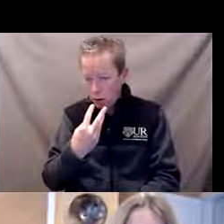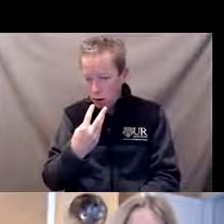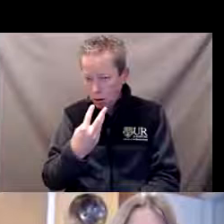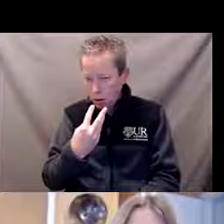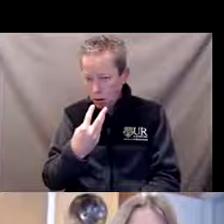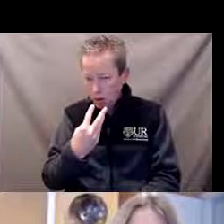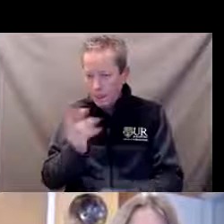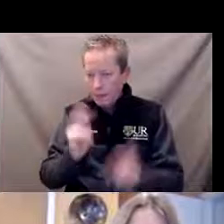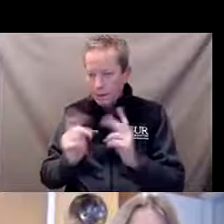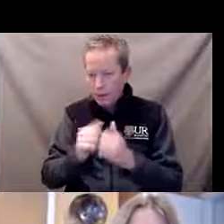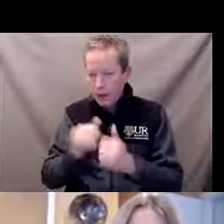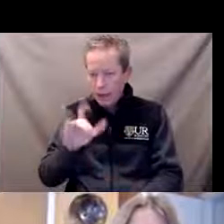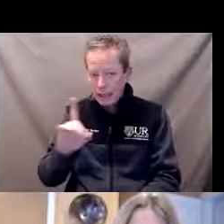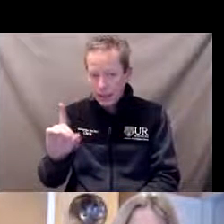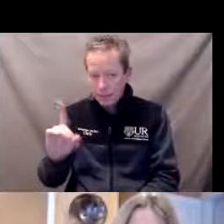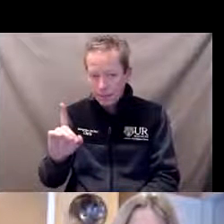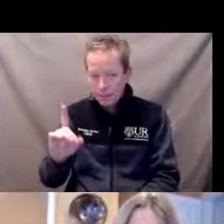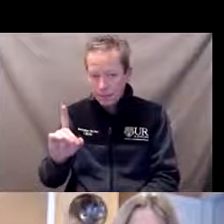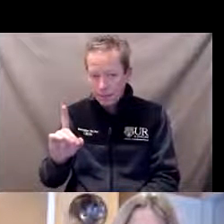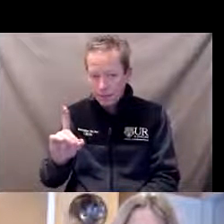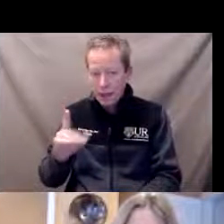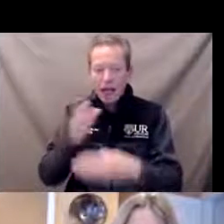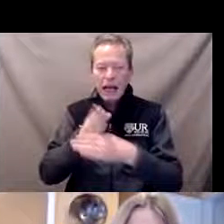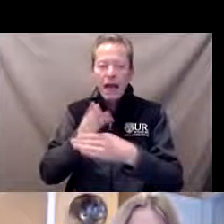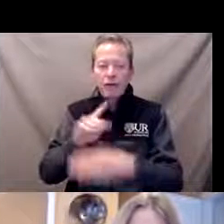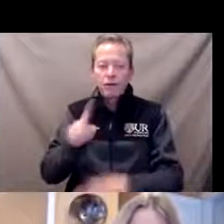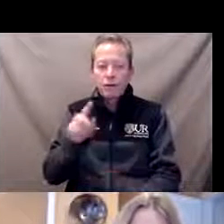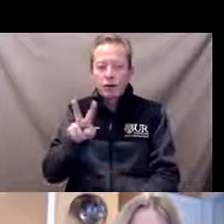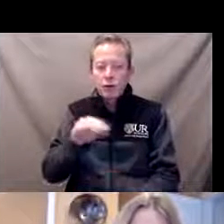people with intellectual disabilities averaged only two percent of their daily